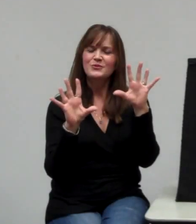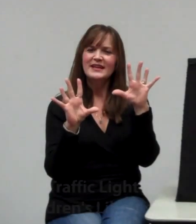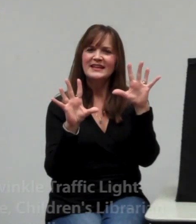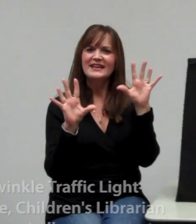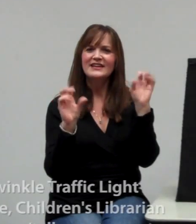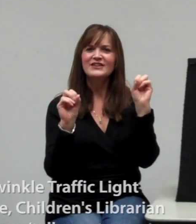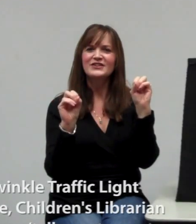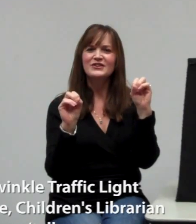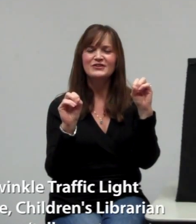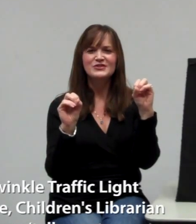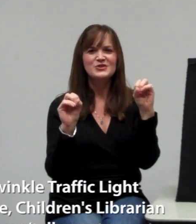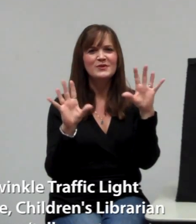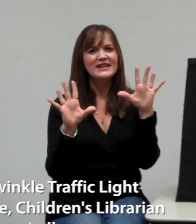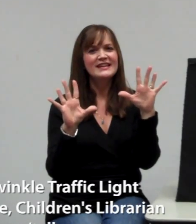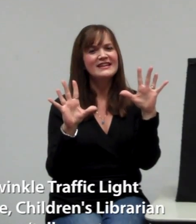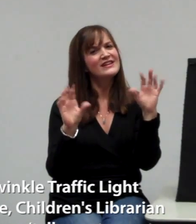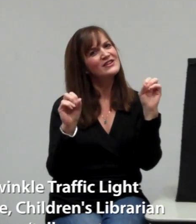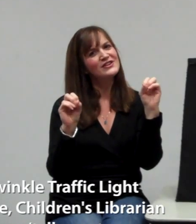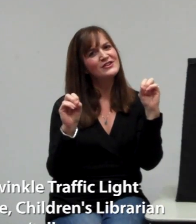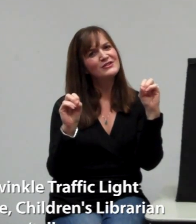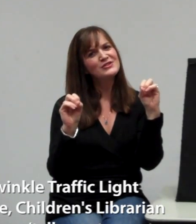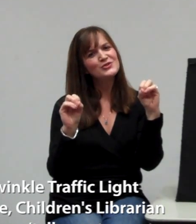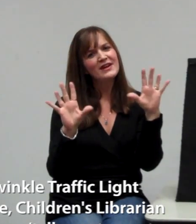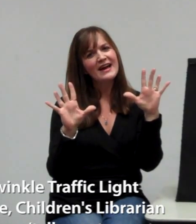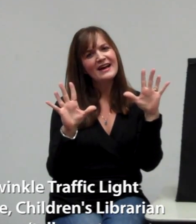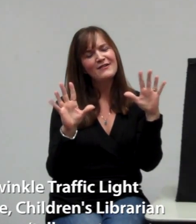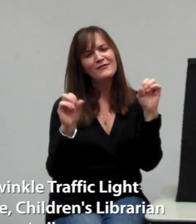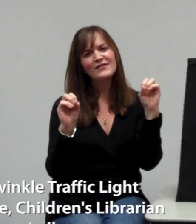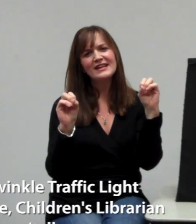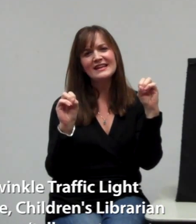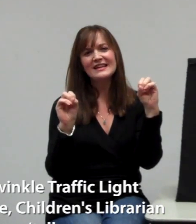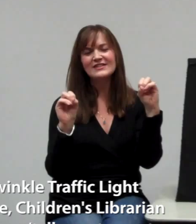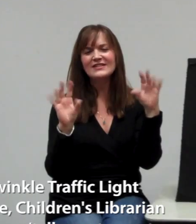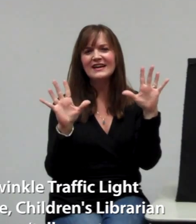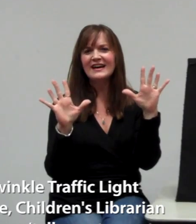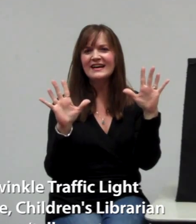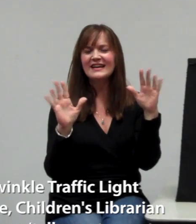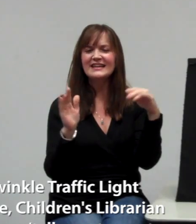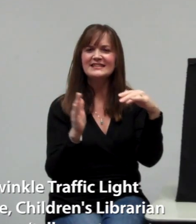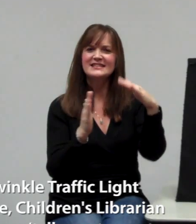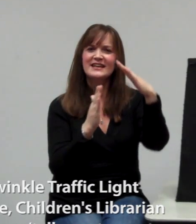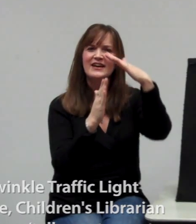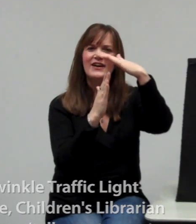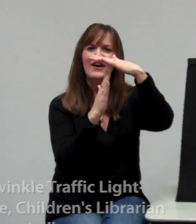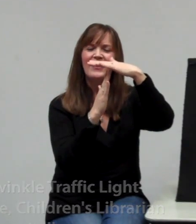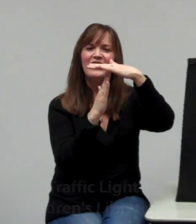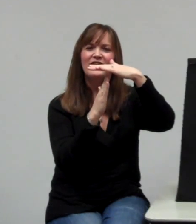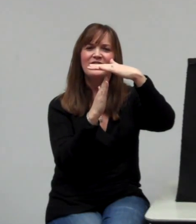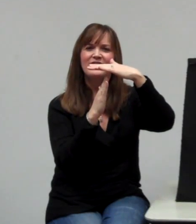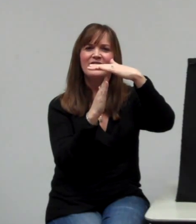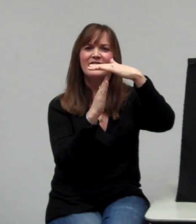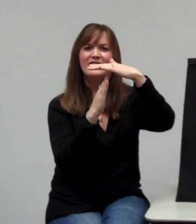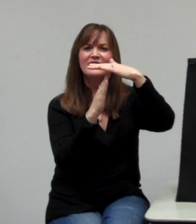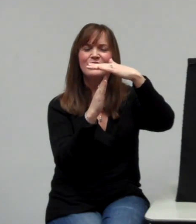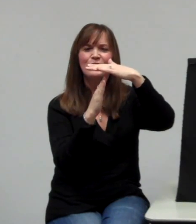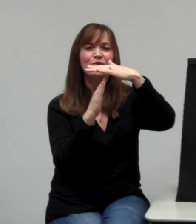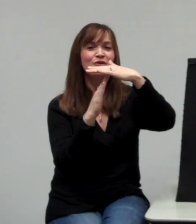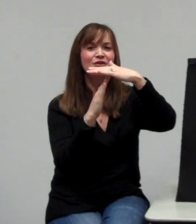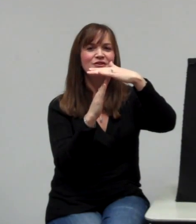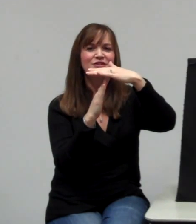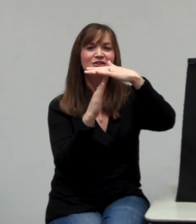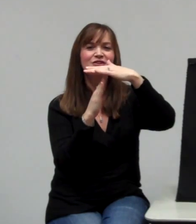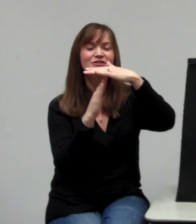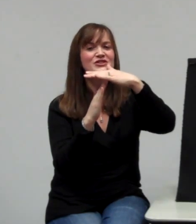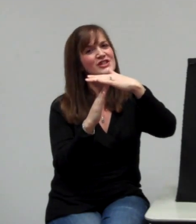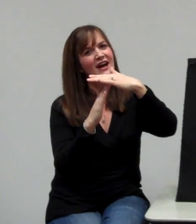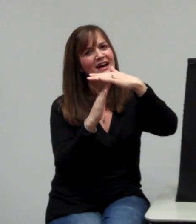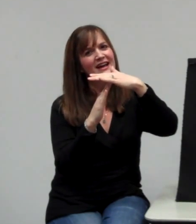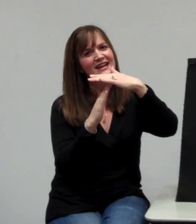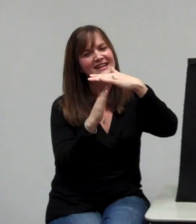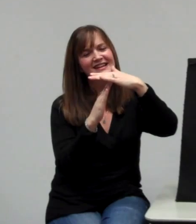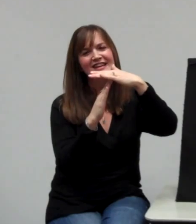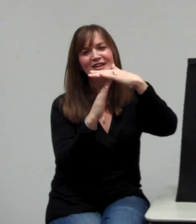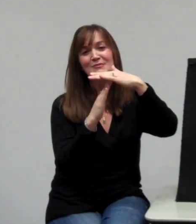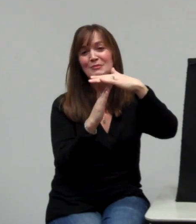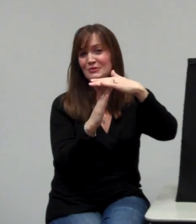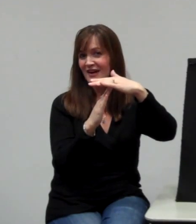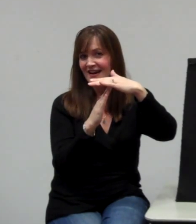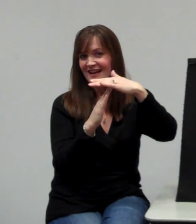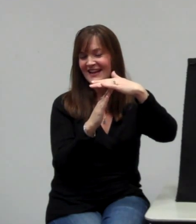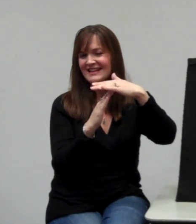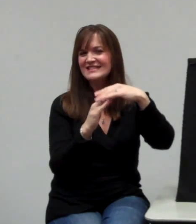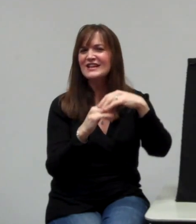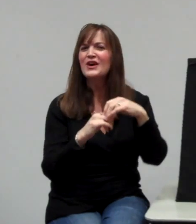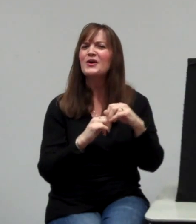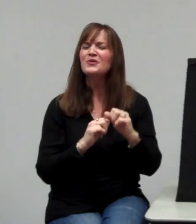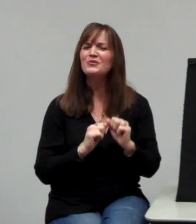Twinkle twinkle traffic light On the corner shining bright.